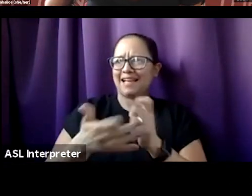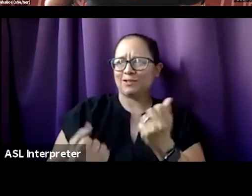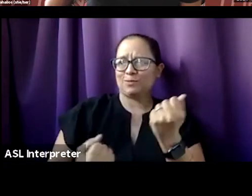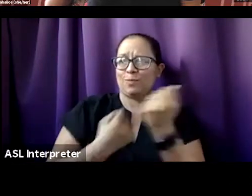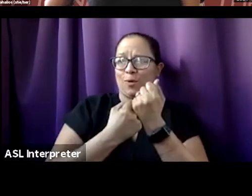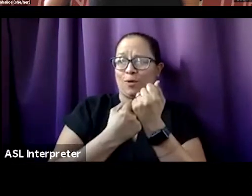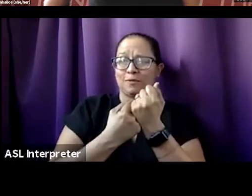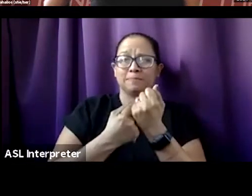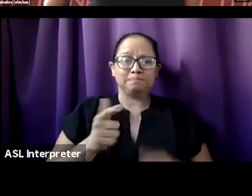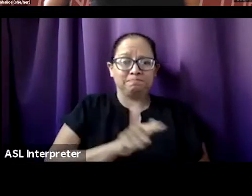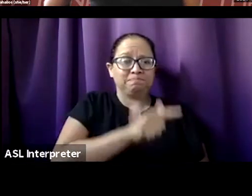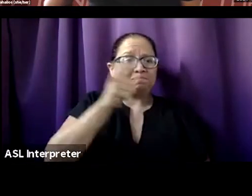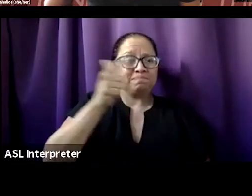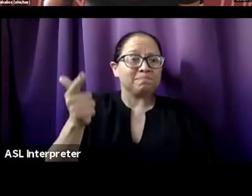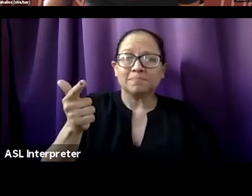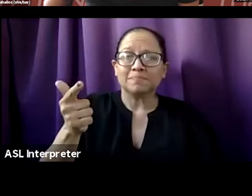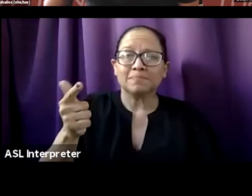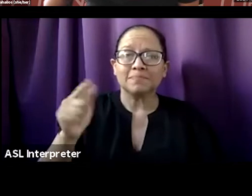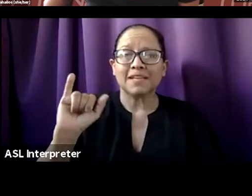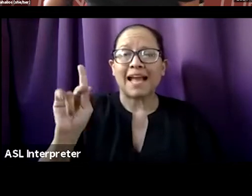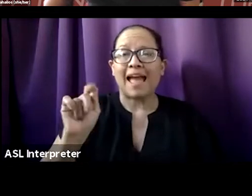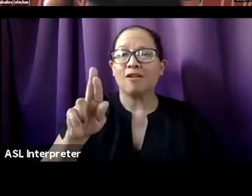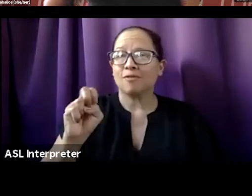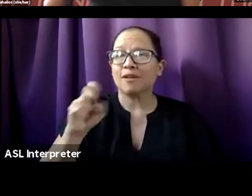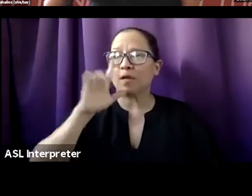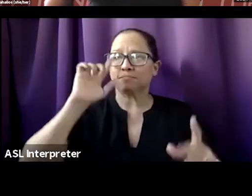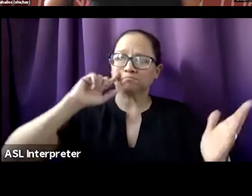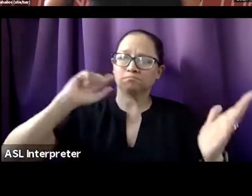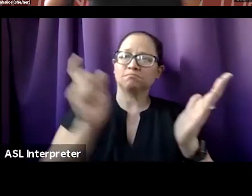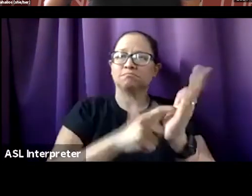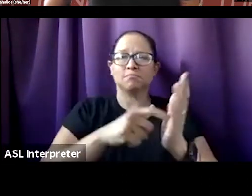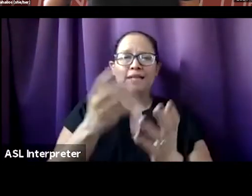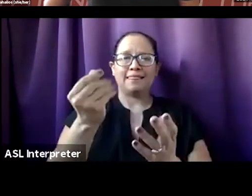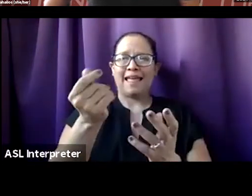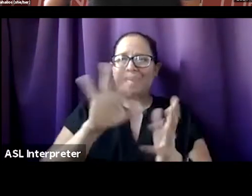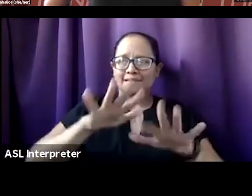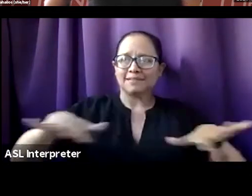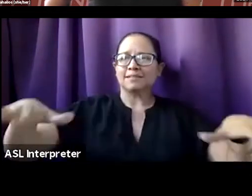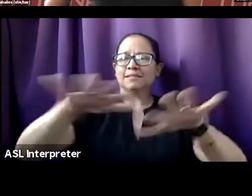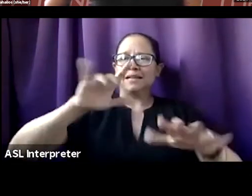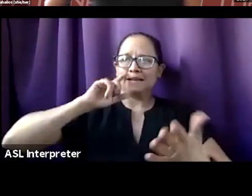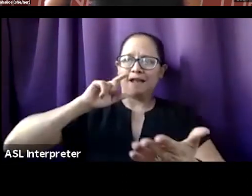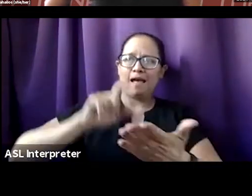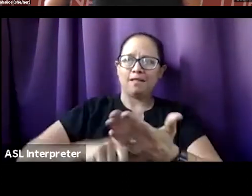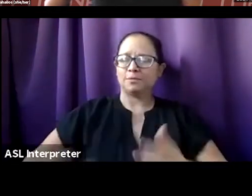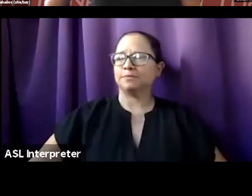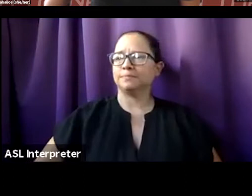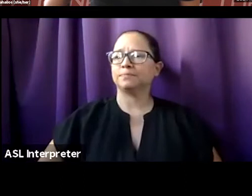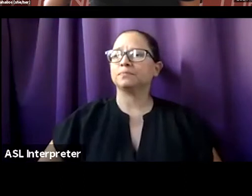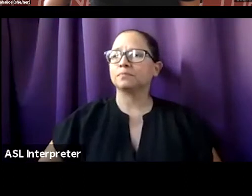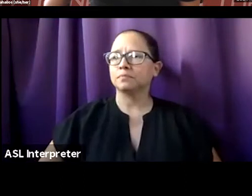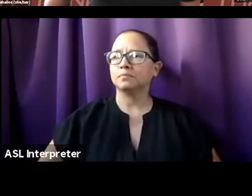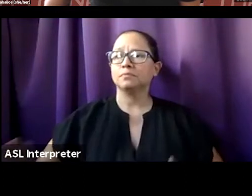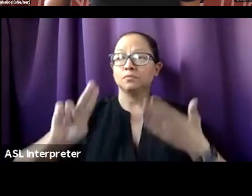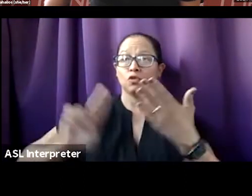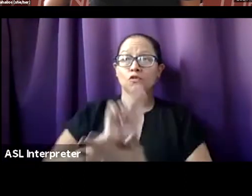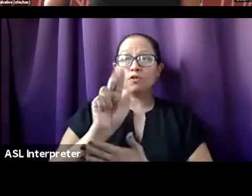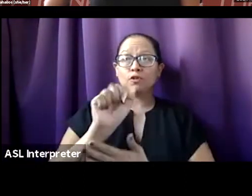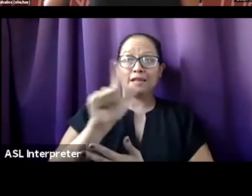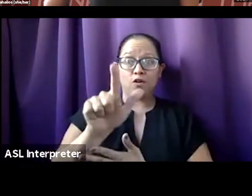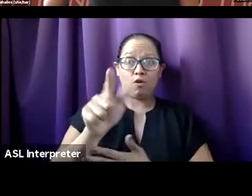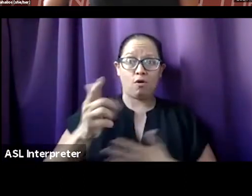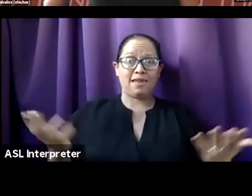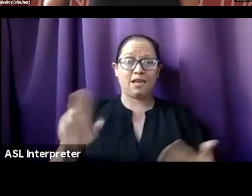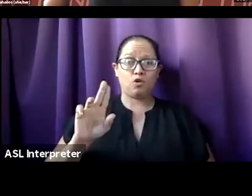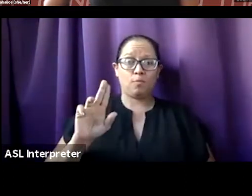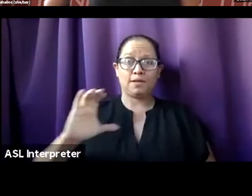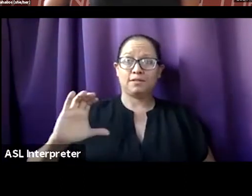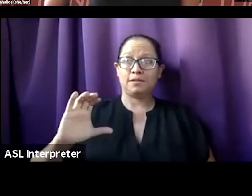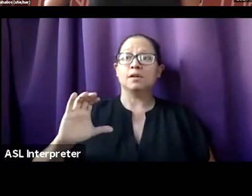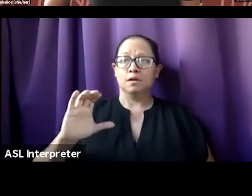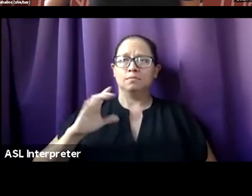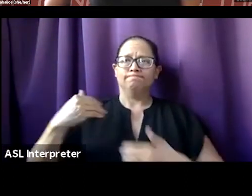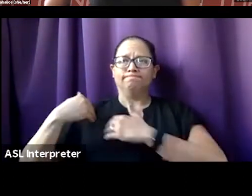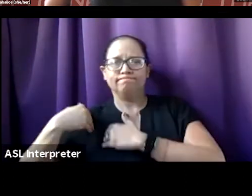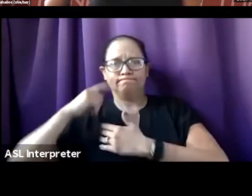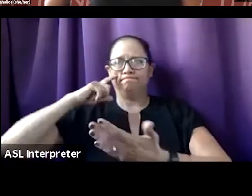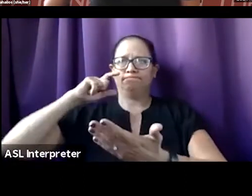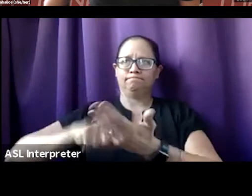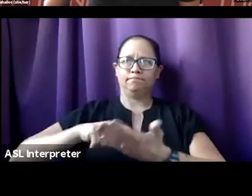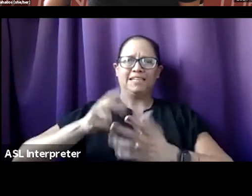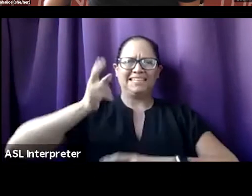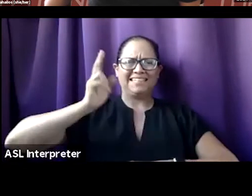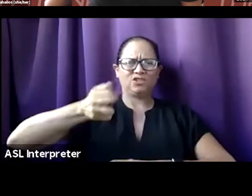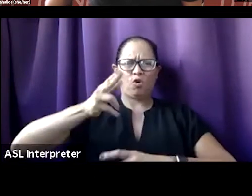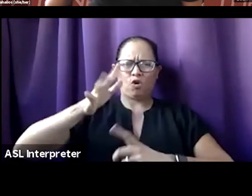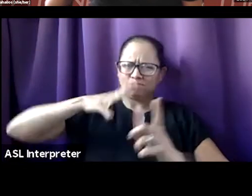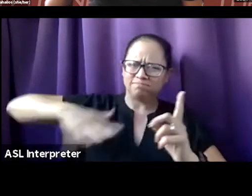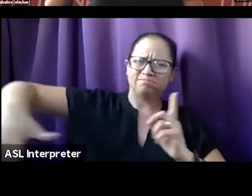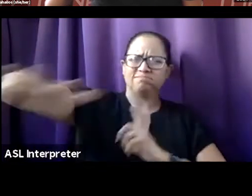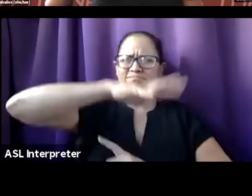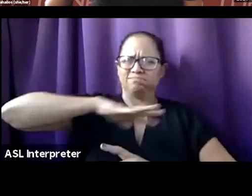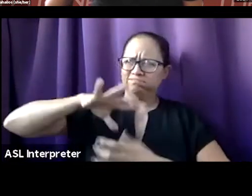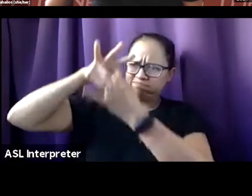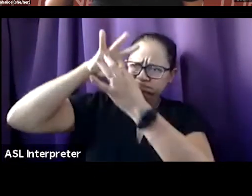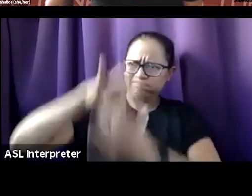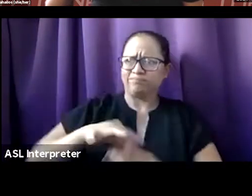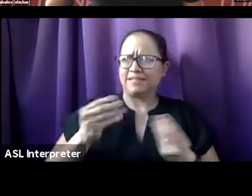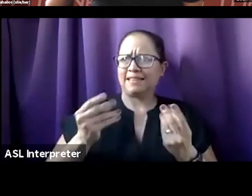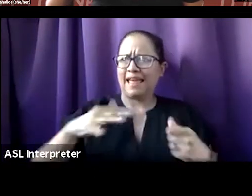As a land grant institution, the University of Illinois at Urbana Champaign has a responsibility to acknowledge the historical context in which it exists and exclusions, and erasers of the indigenous peoples on whose lands It is located.